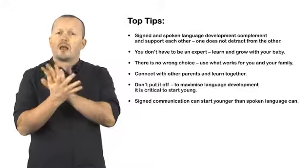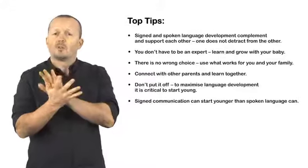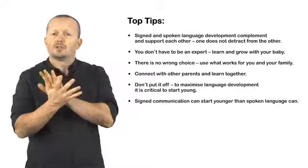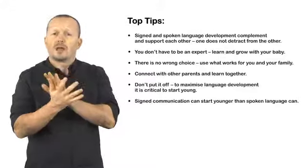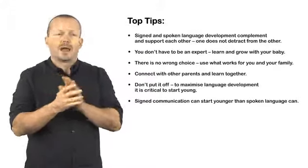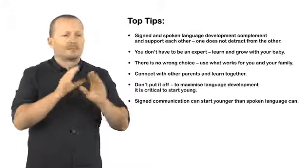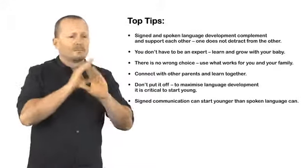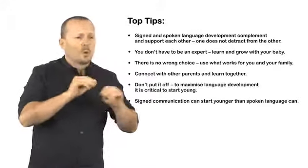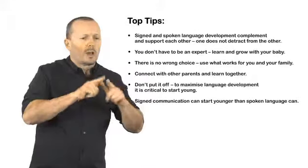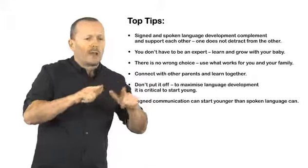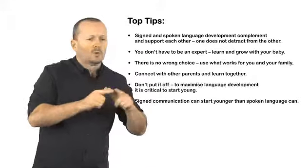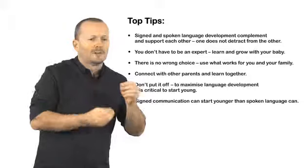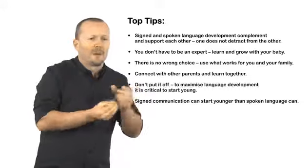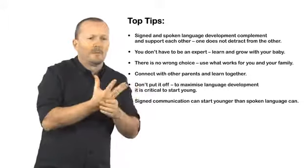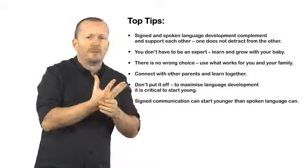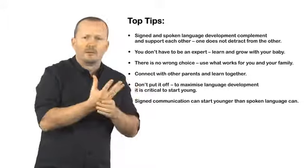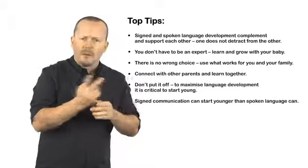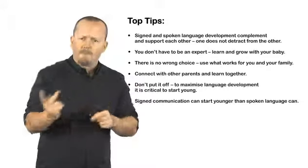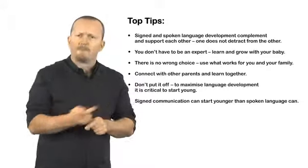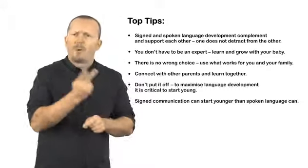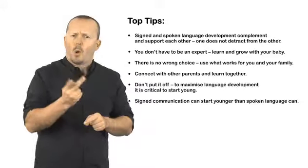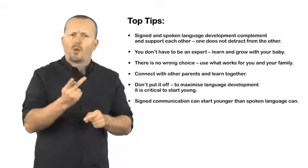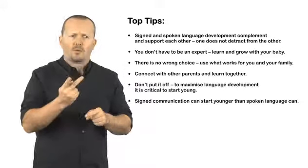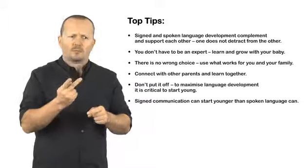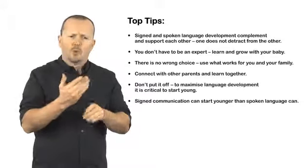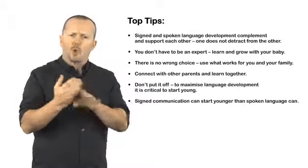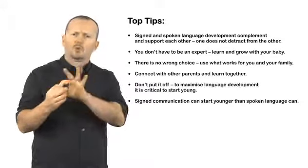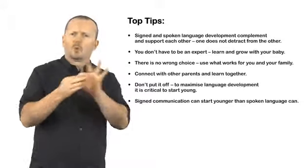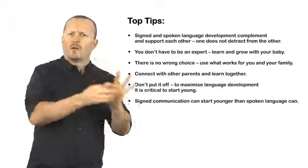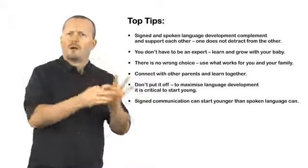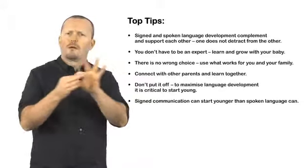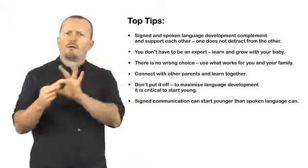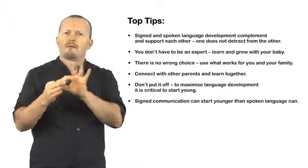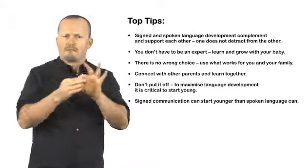Signed and spoken language development complement and support each other